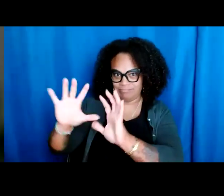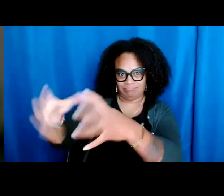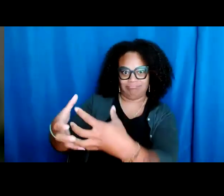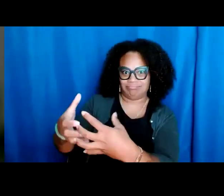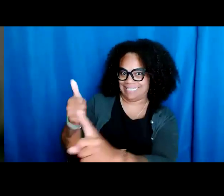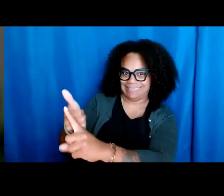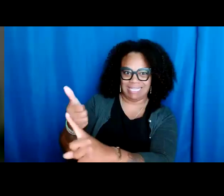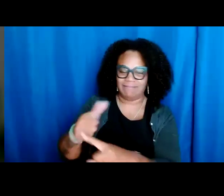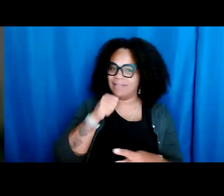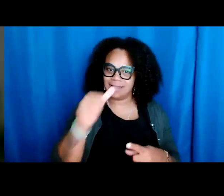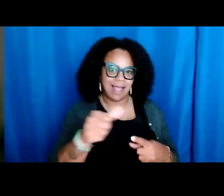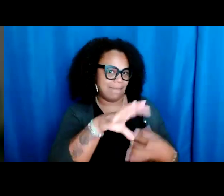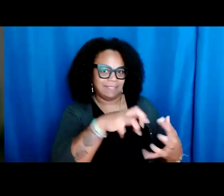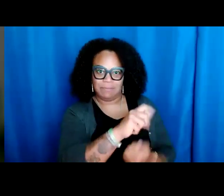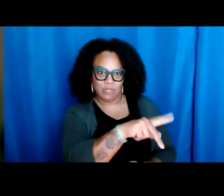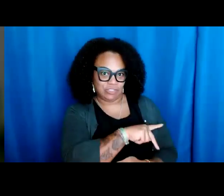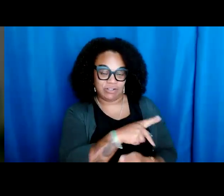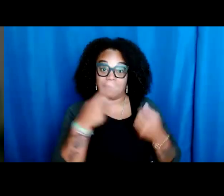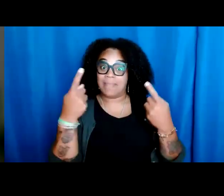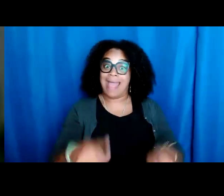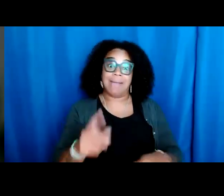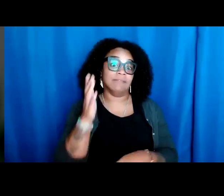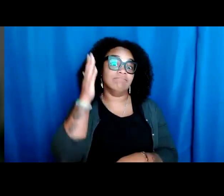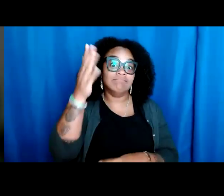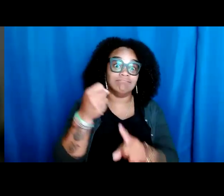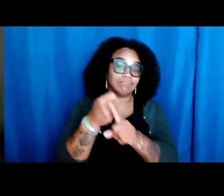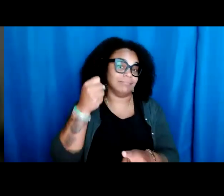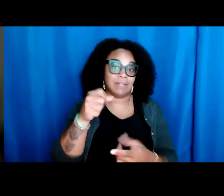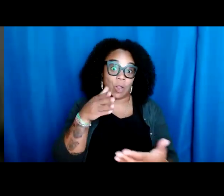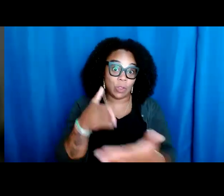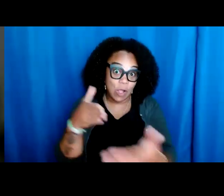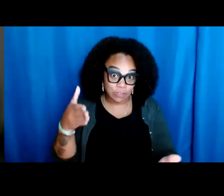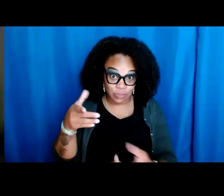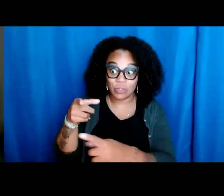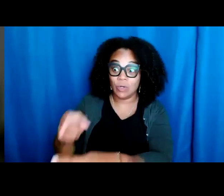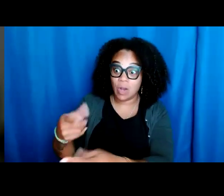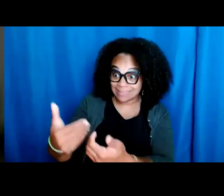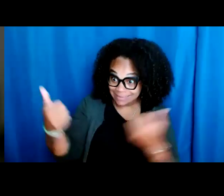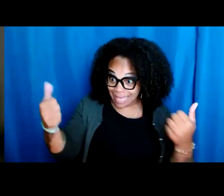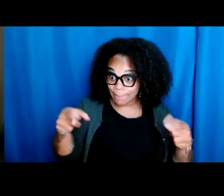you ever face a lawsuit, that separation, keeping those things separate, is going to help preserve